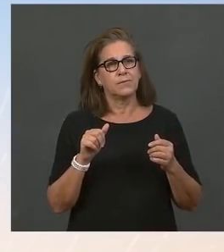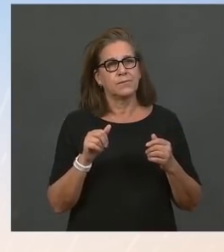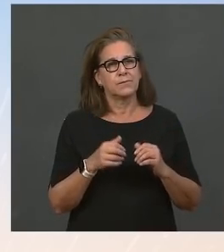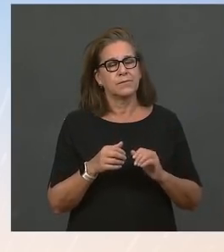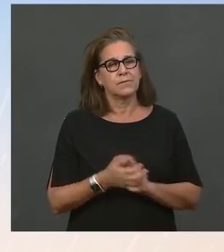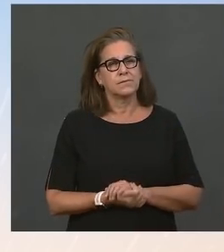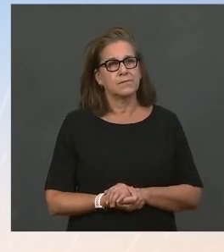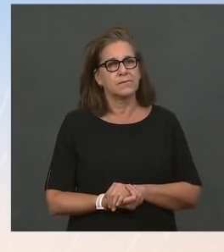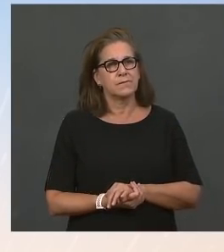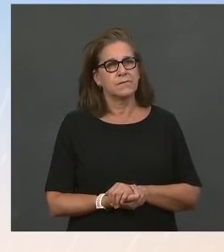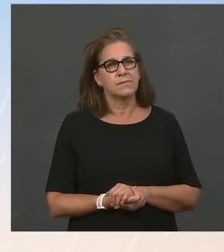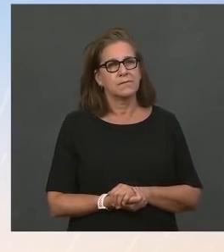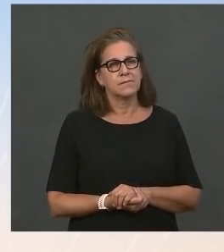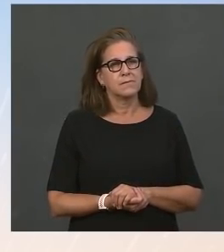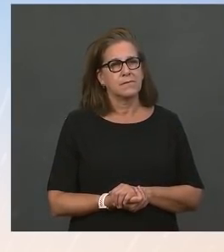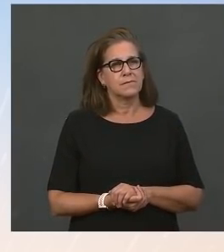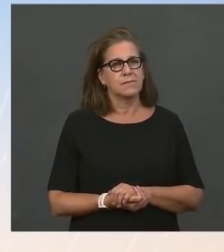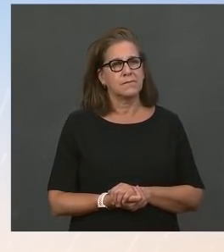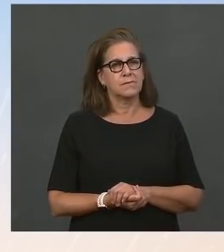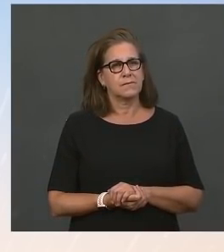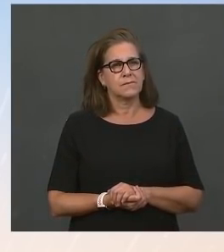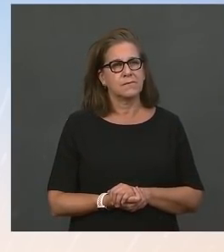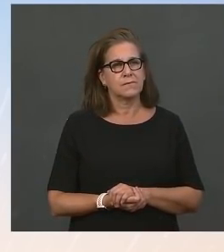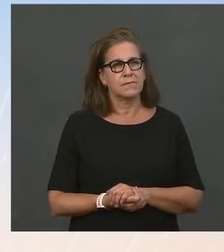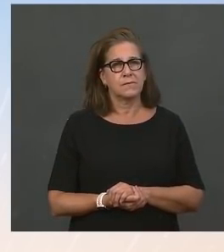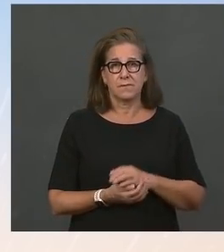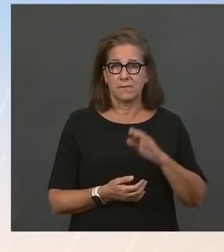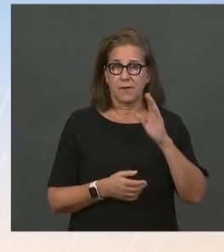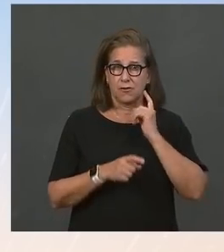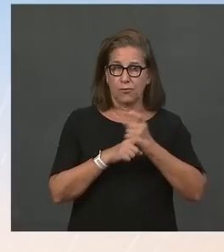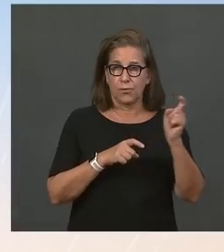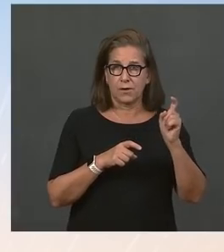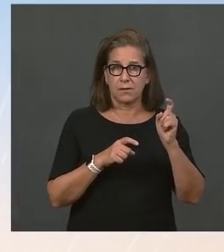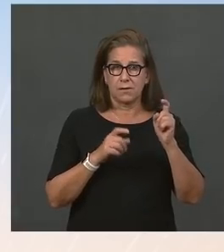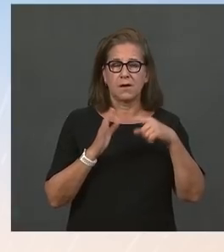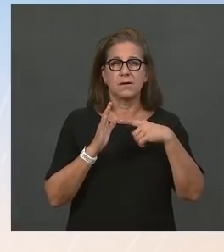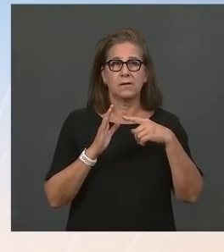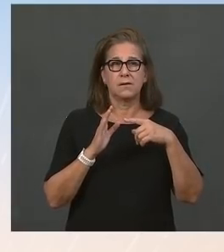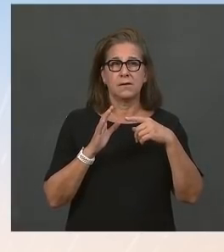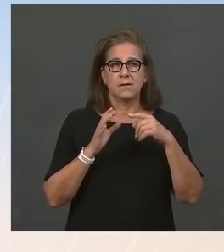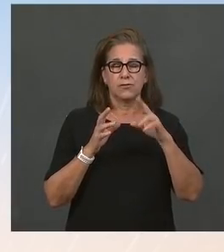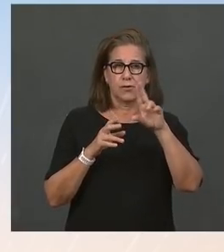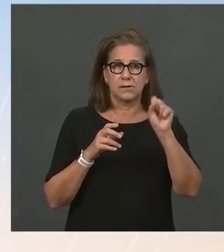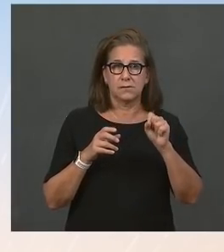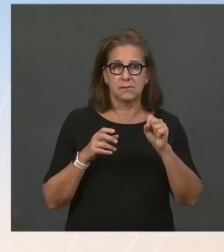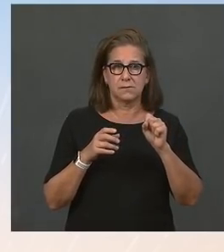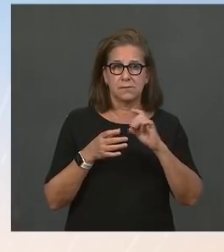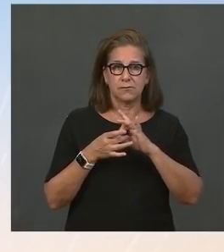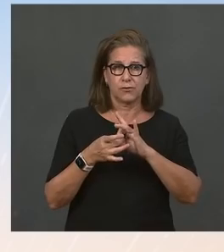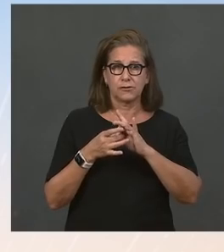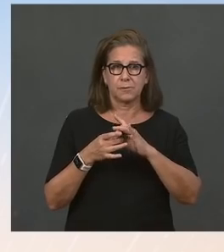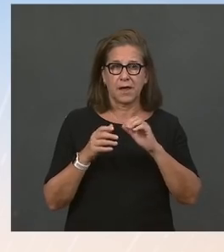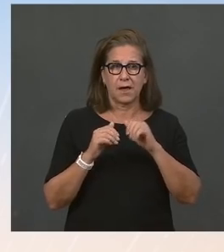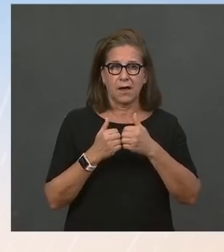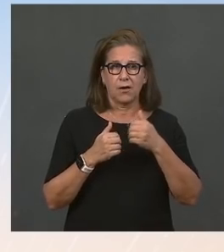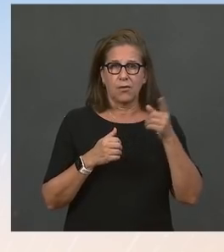if other partners are resuming diplomatic and commercial ties with the Assad regime? Is there anything the administration plans to do about that? Ms. Psaki: I don't have anything to preview for you